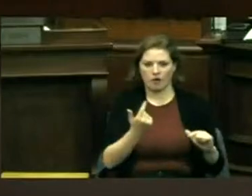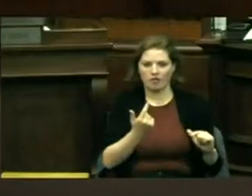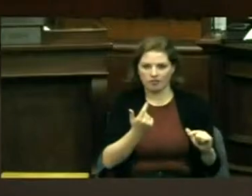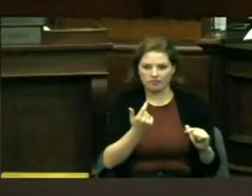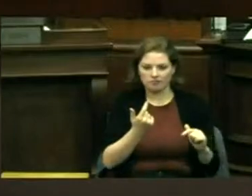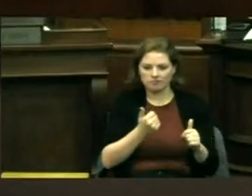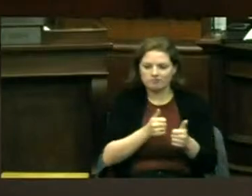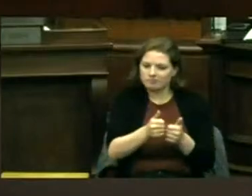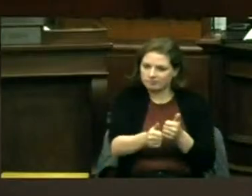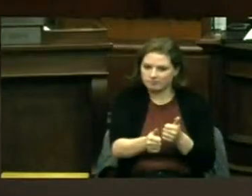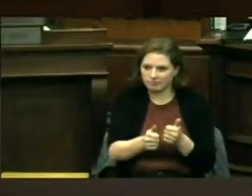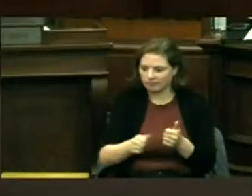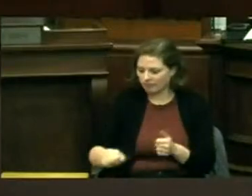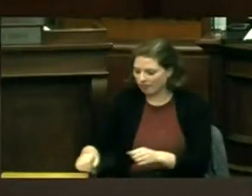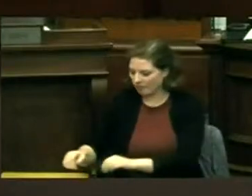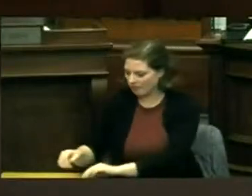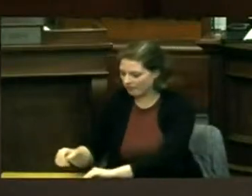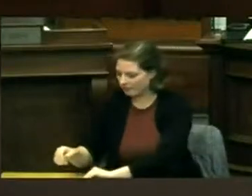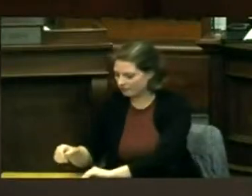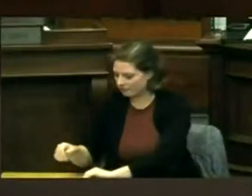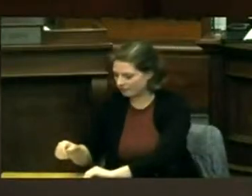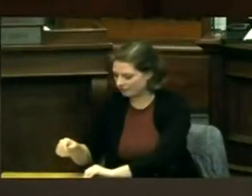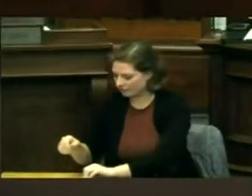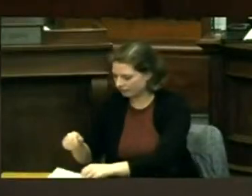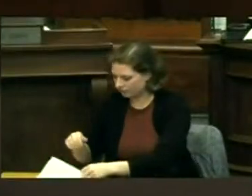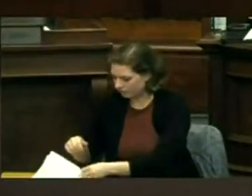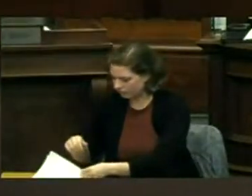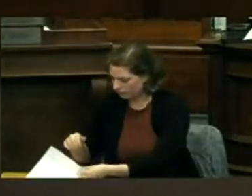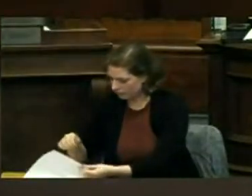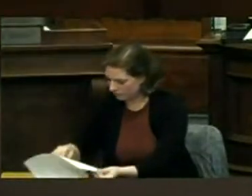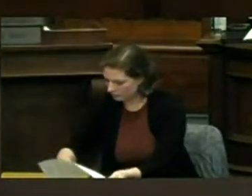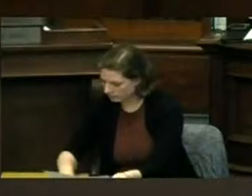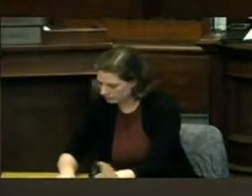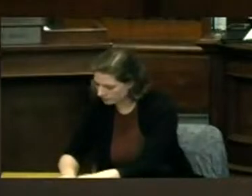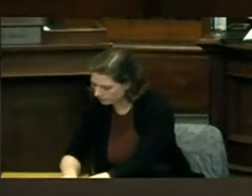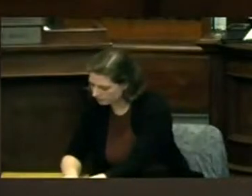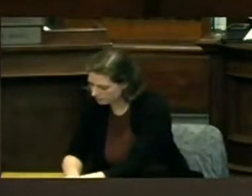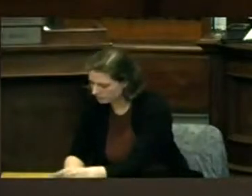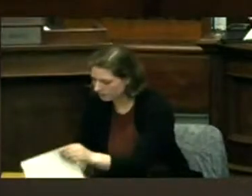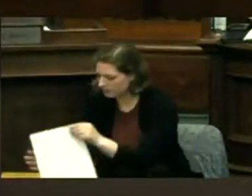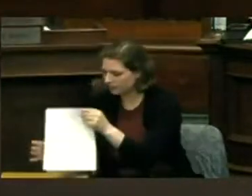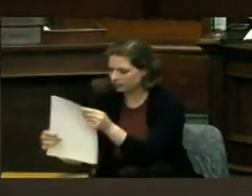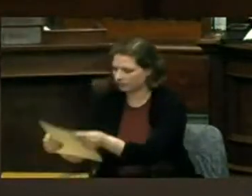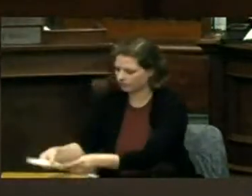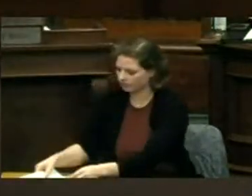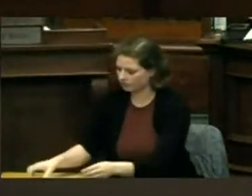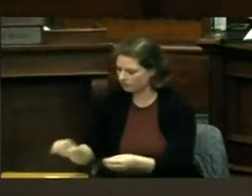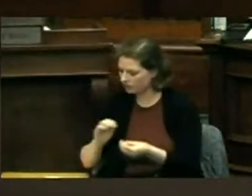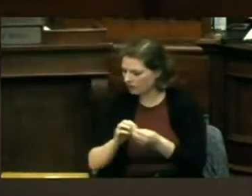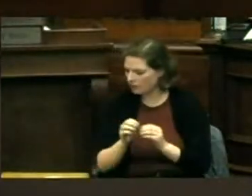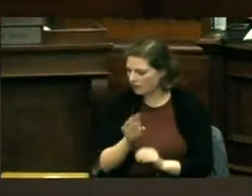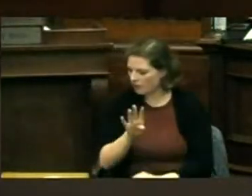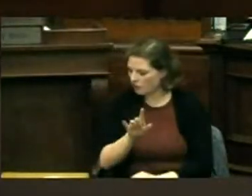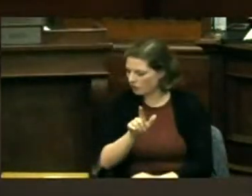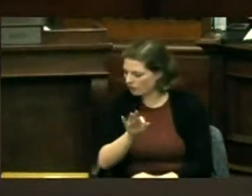a motion and a second. Move it second. All in favor. Aye aye. The motion carries. Introductory